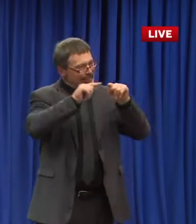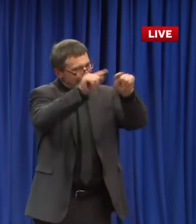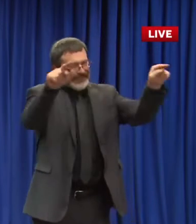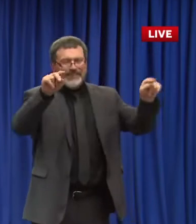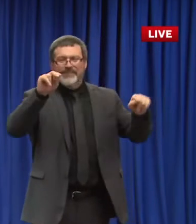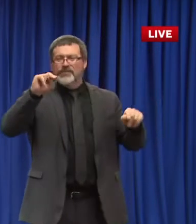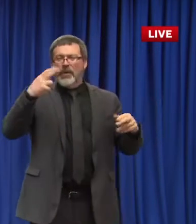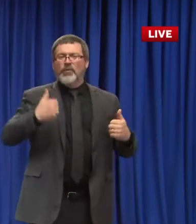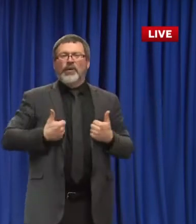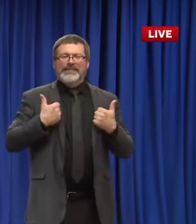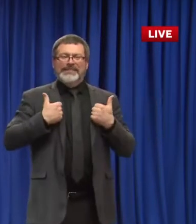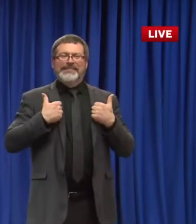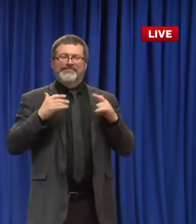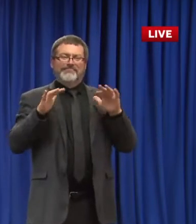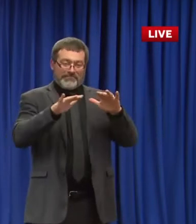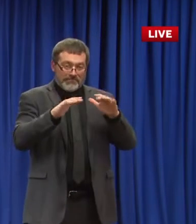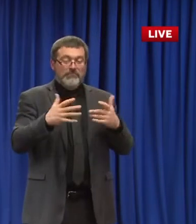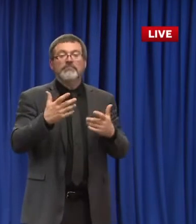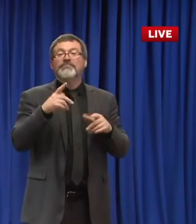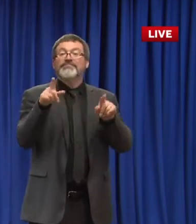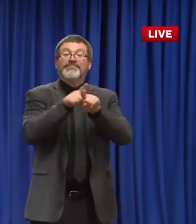WE WANT FOLKS IN NEW HAMPSHIRE TO TAKE ADVANTAGE OF THAT OPPORTUNITY.